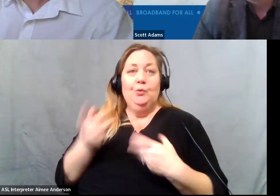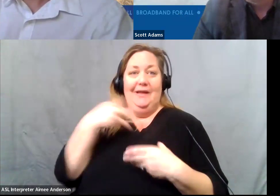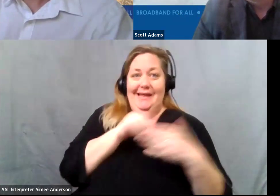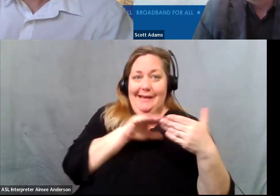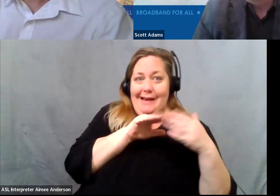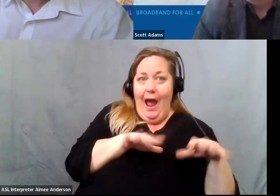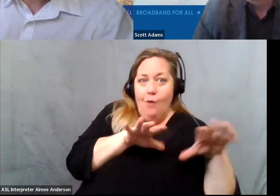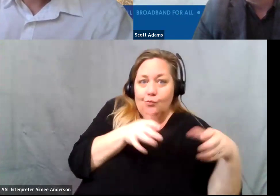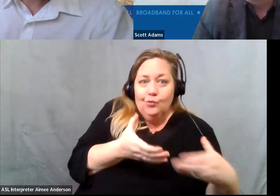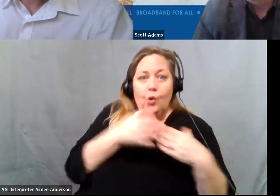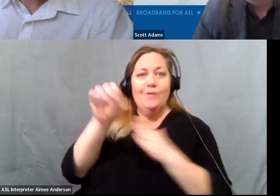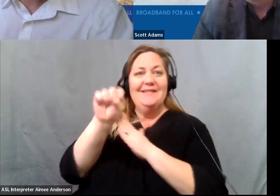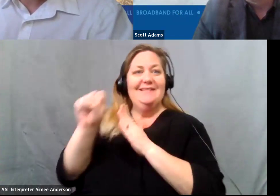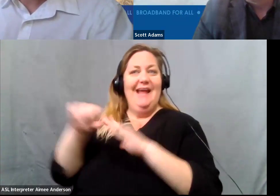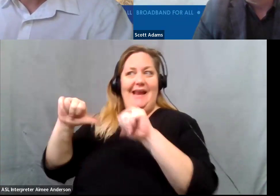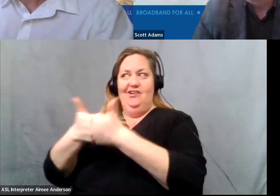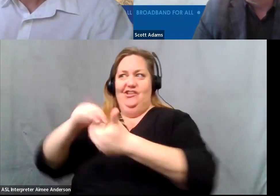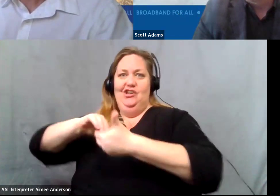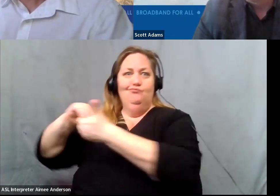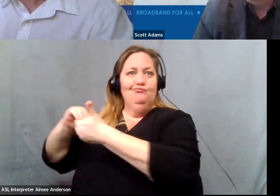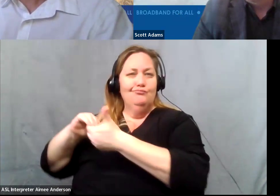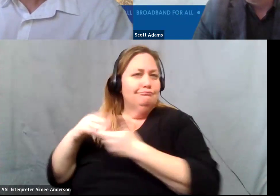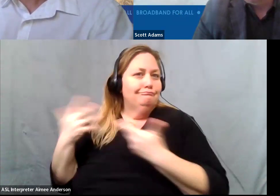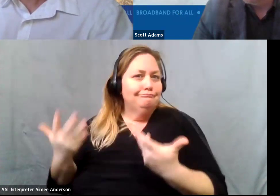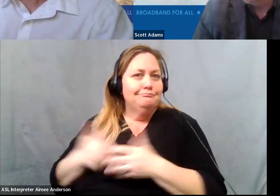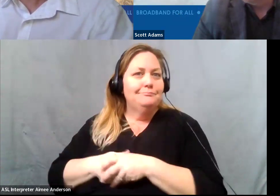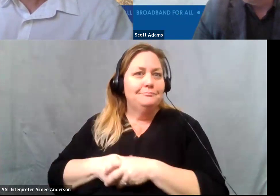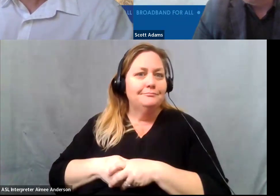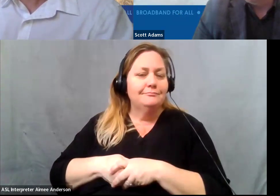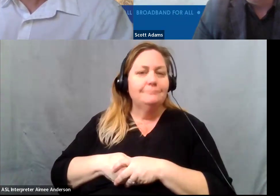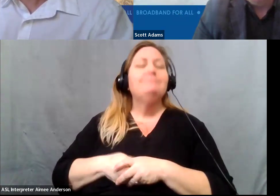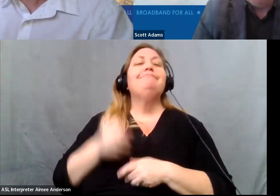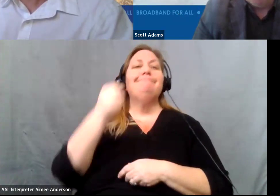with a state agency to subcontract. Got it. Thanks for the question,